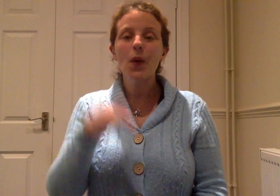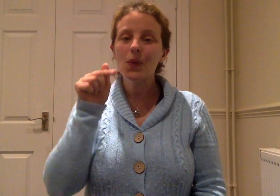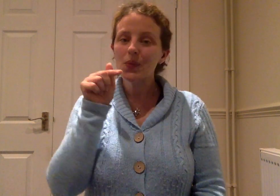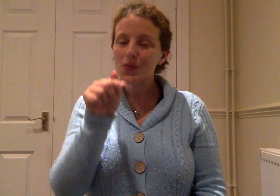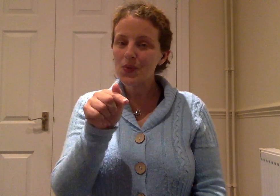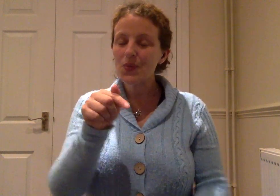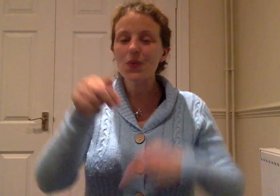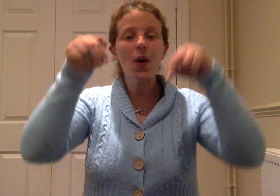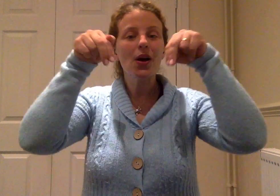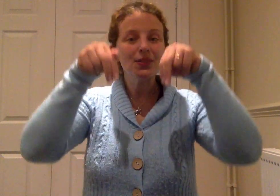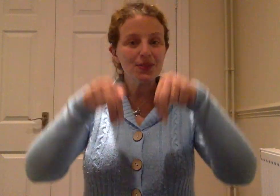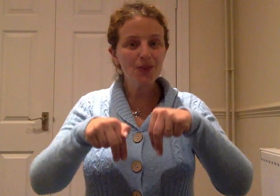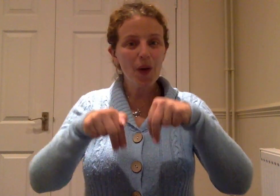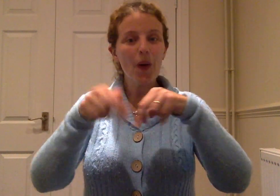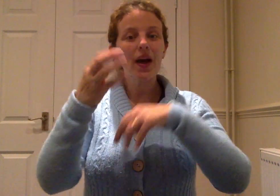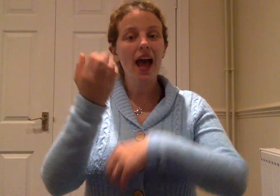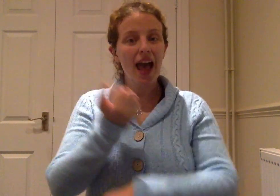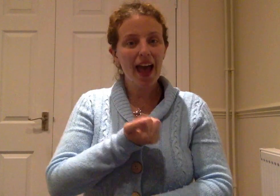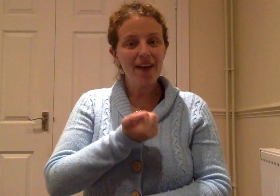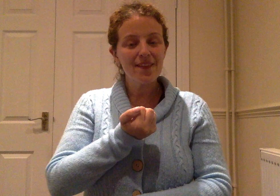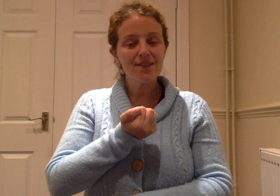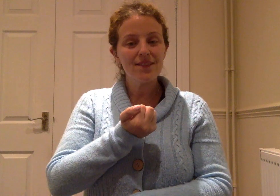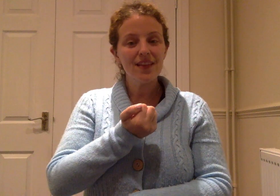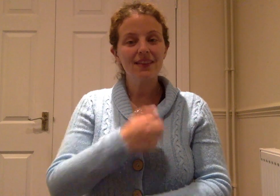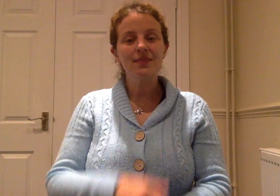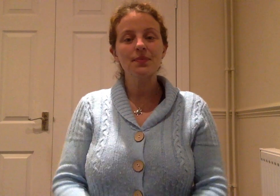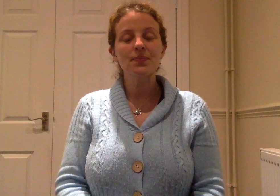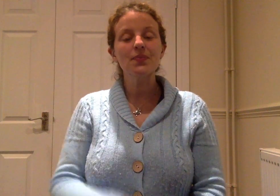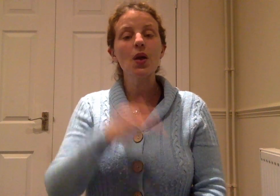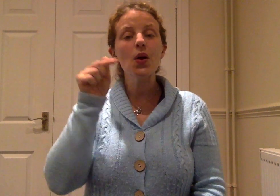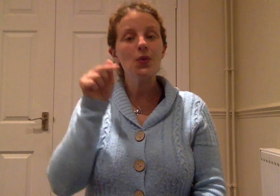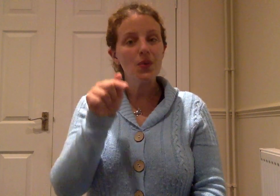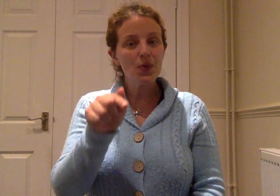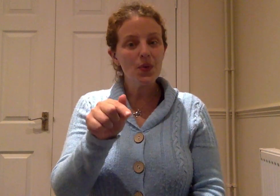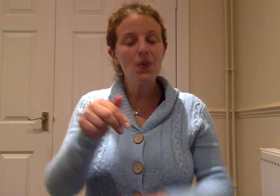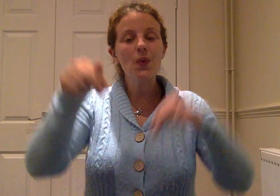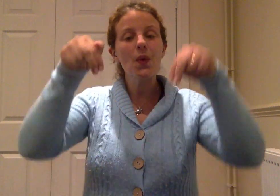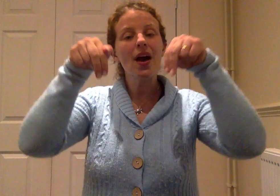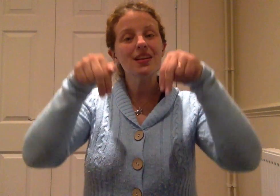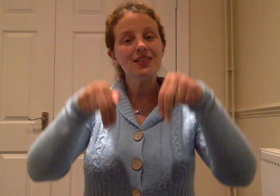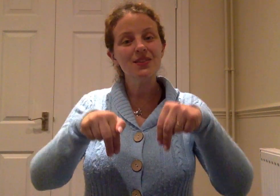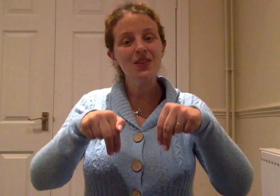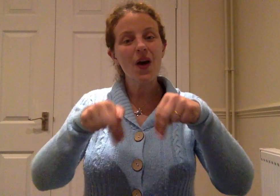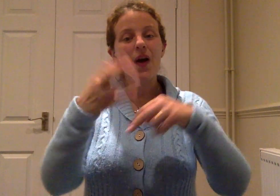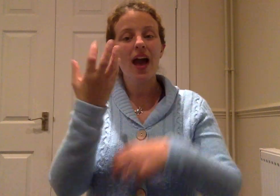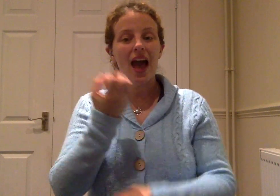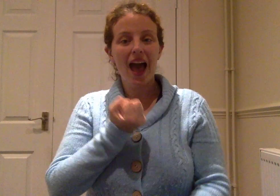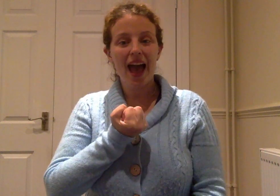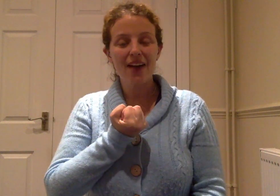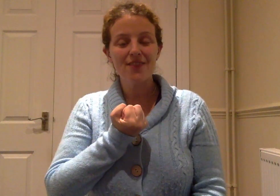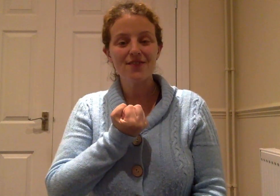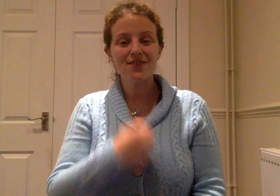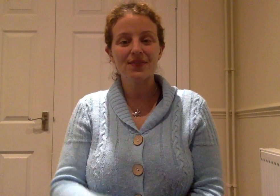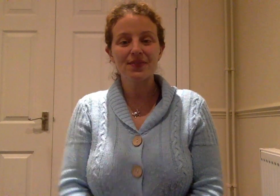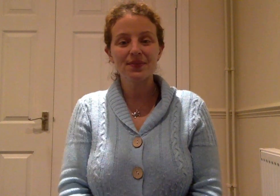You dog have?